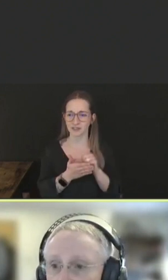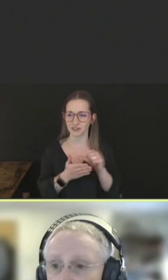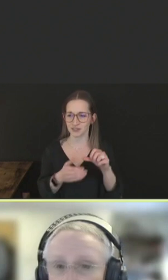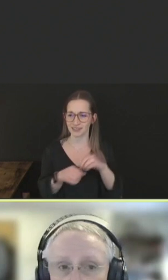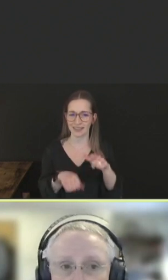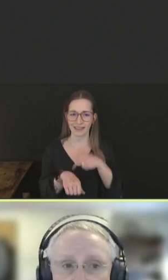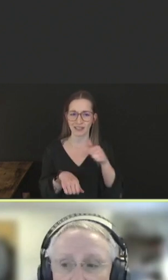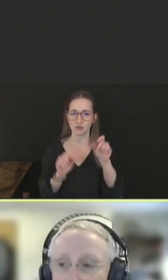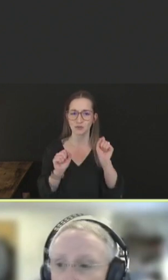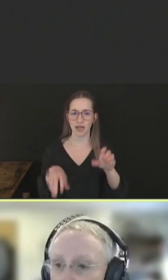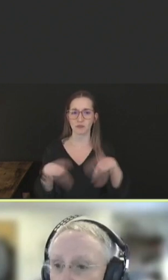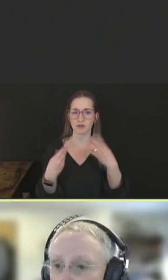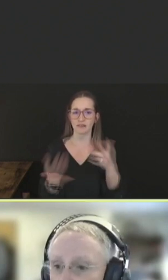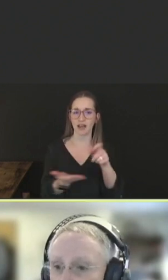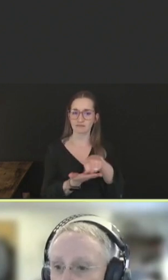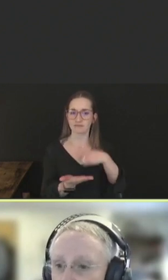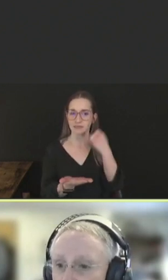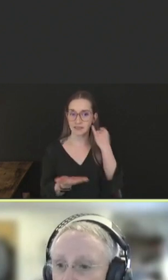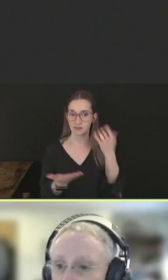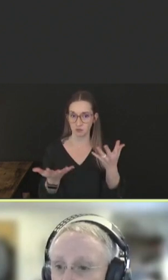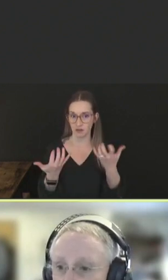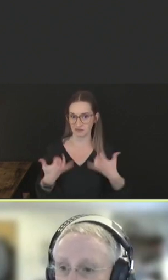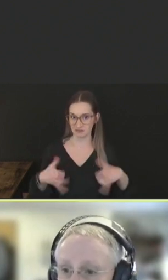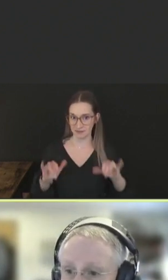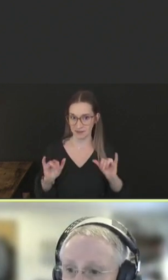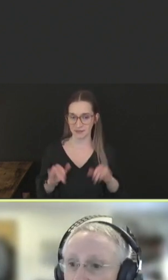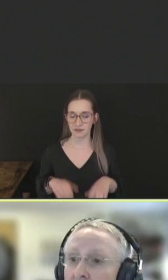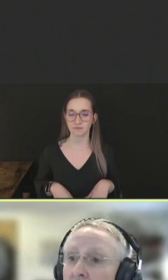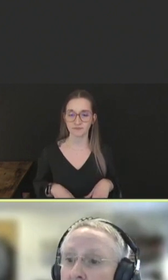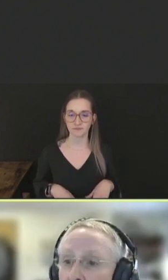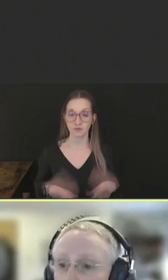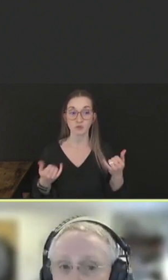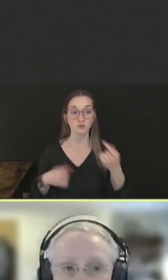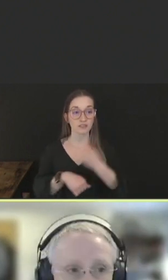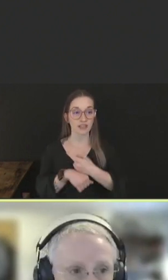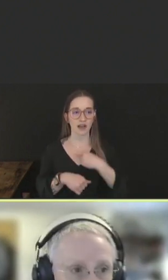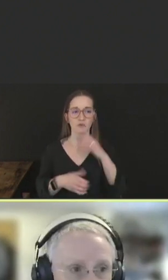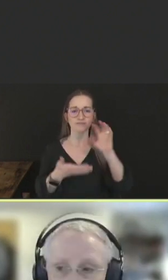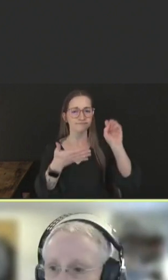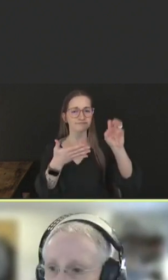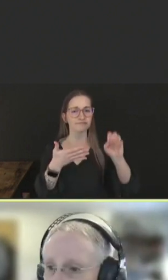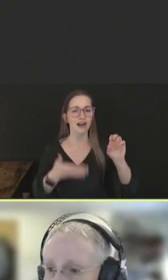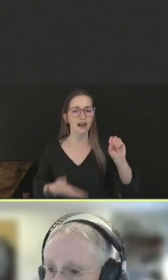I'd like to spend a moment going over highlights for today's session before we jump right in.